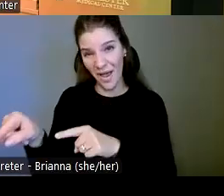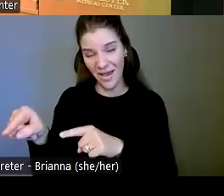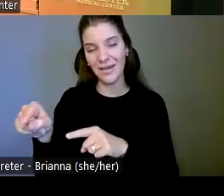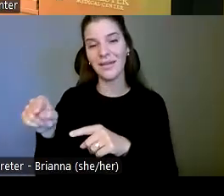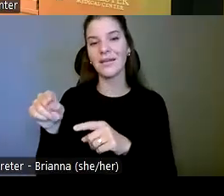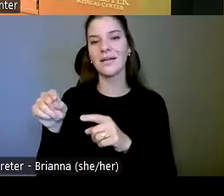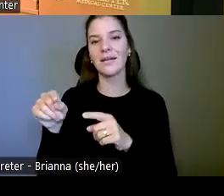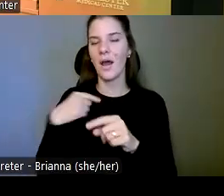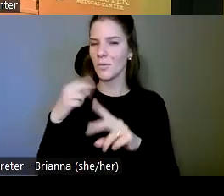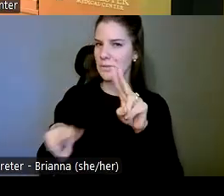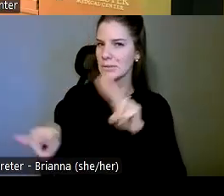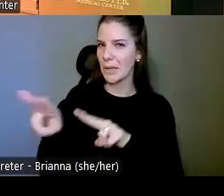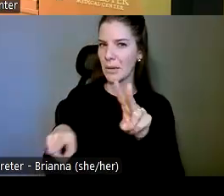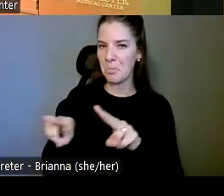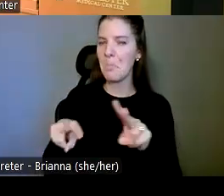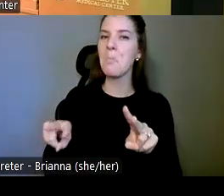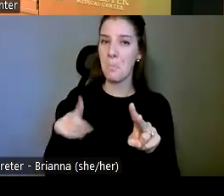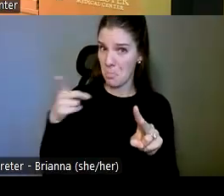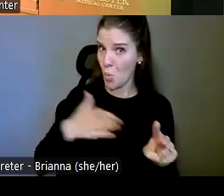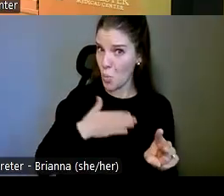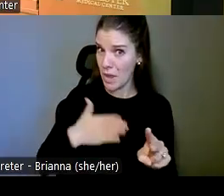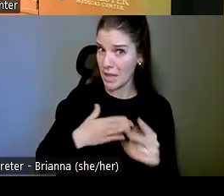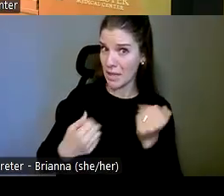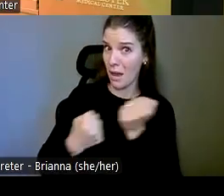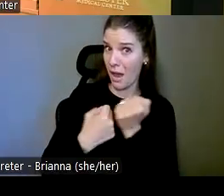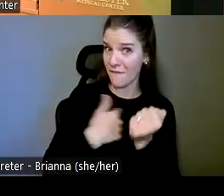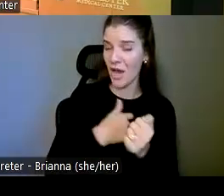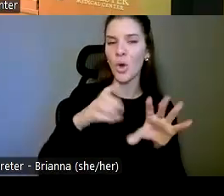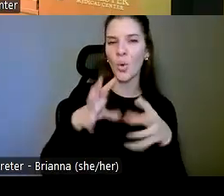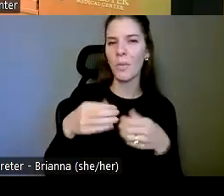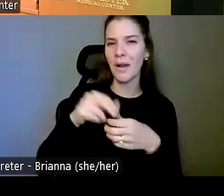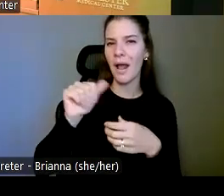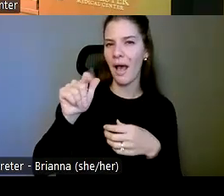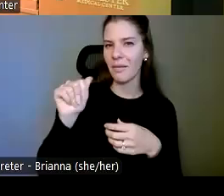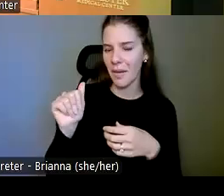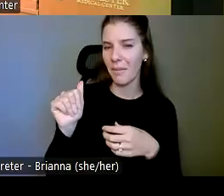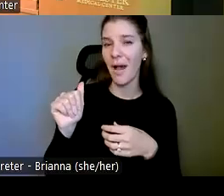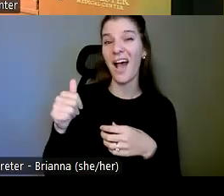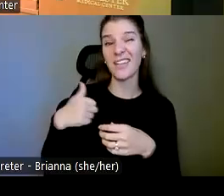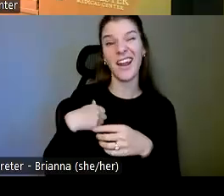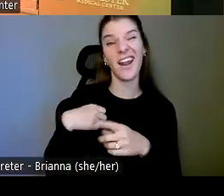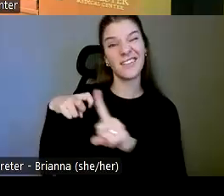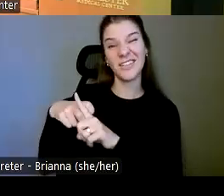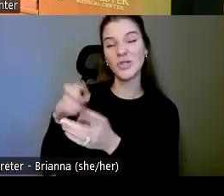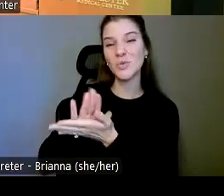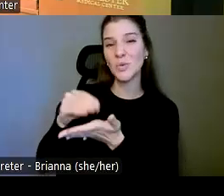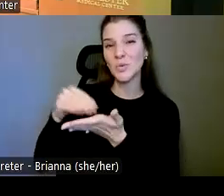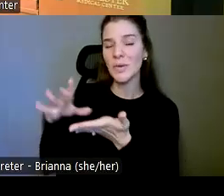said, "All right, are they going to be willing to have us? There's this group from Alabama." And I went to the school system. We said, "We're going to have these vetted, really strong volunteers